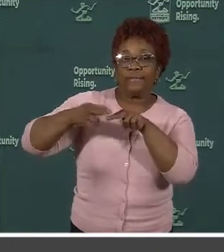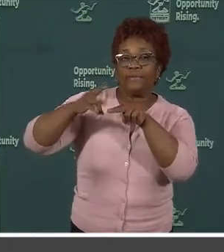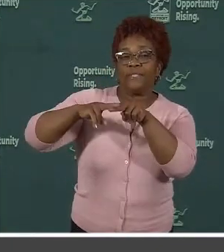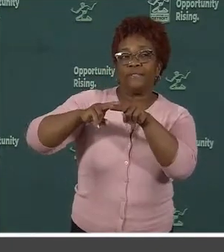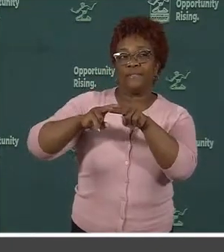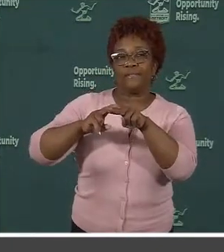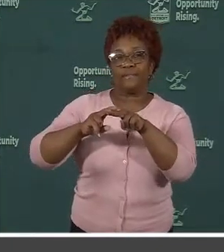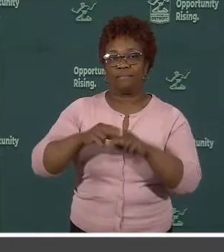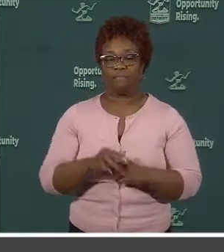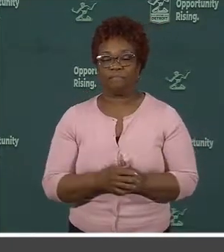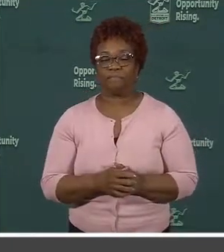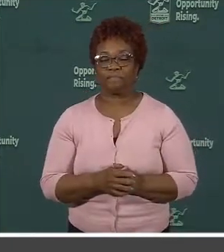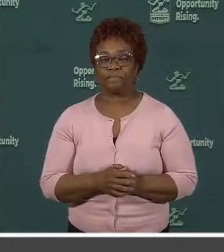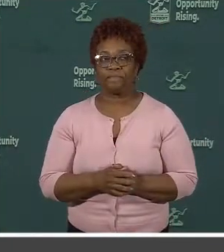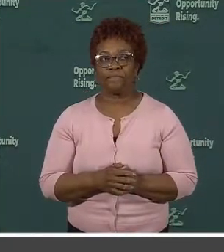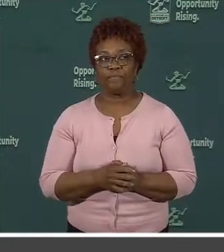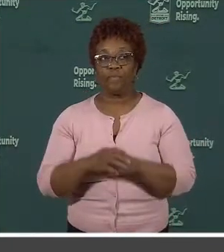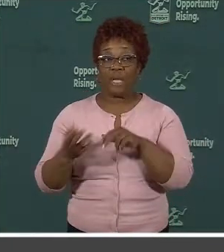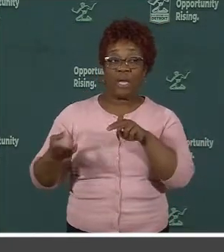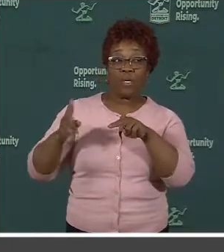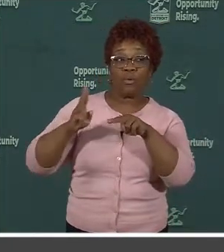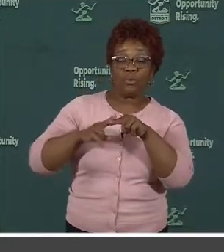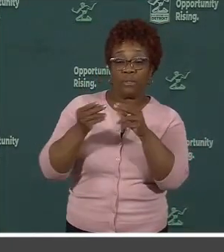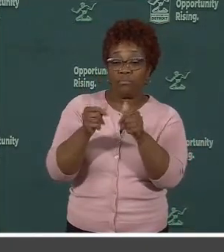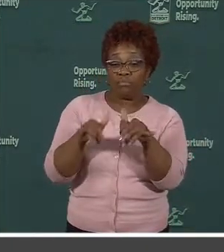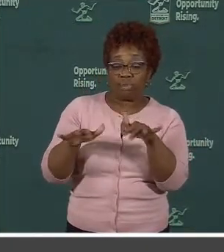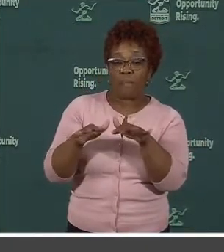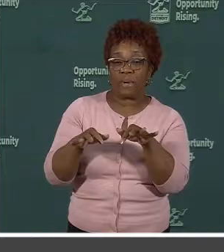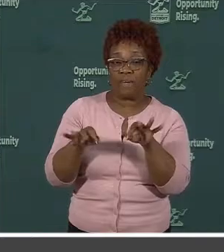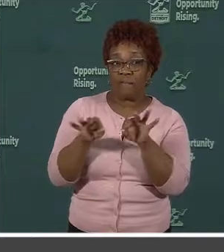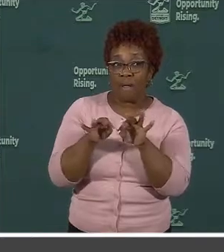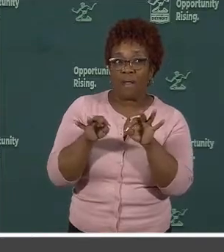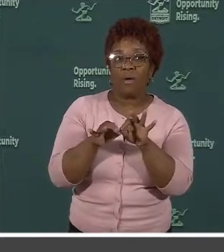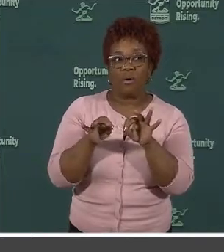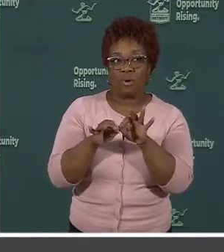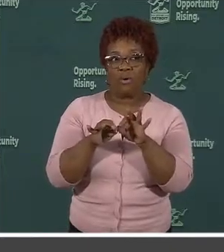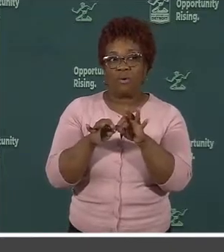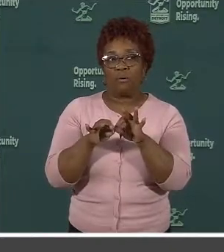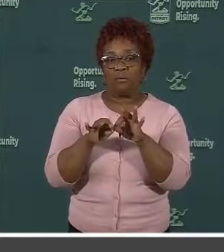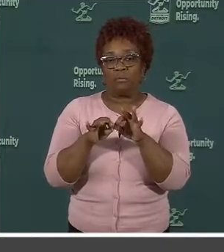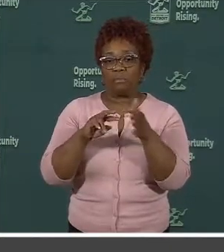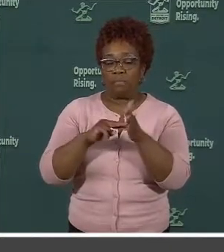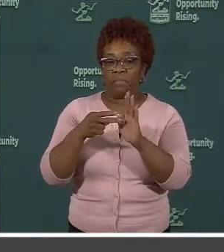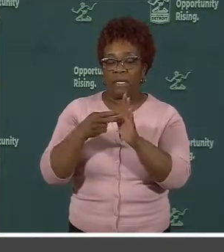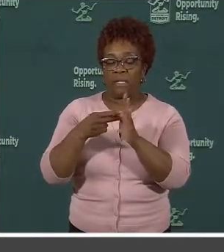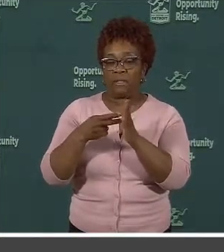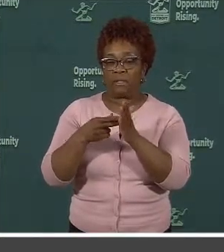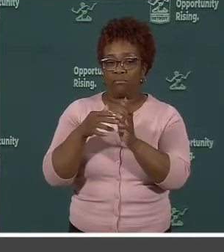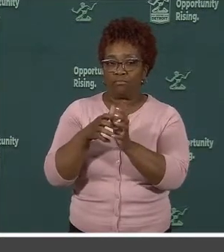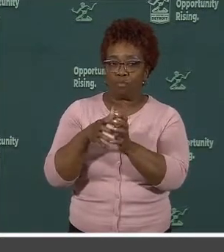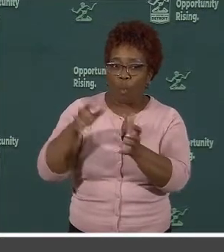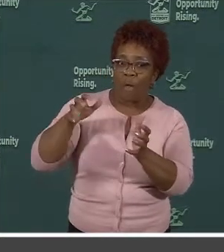RISING PROPERTY VALUES ARE A SOURCE OF GREAT WEALTH FOR OUR HOMEOWNERS AND I DO WANT TO